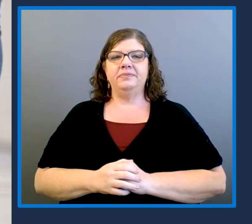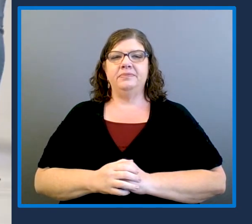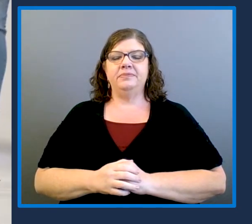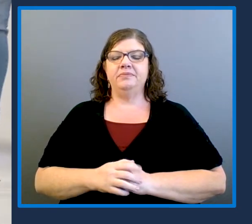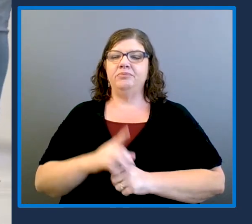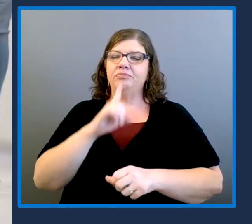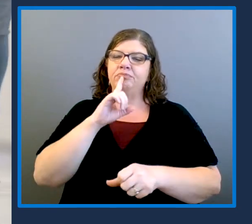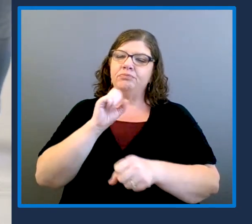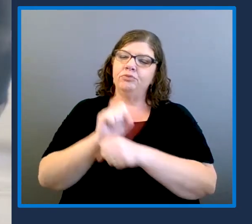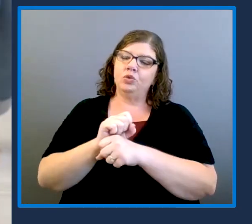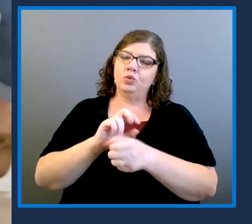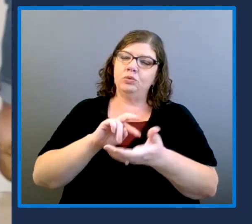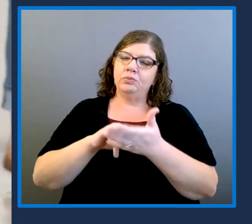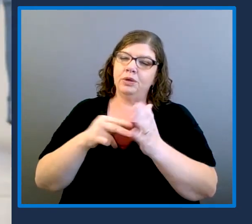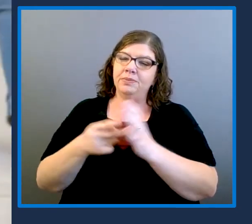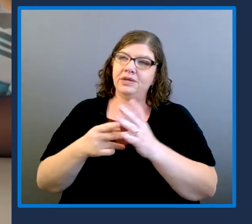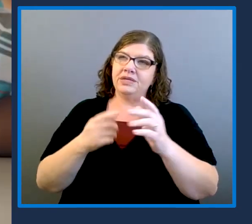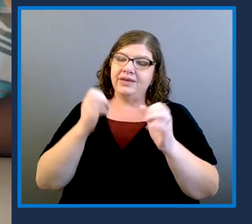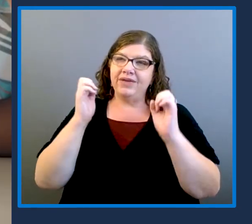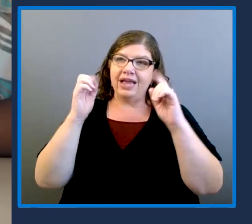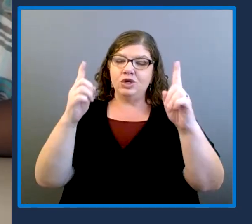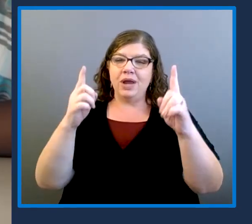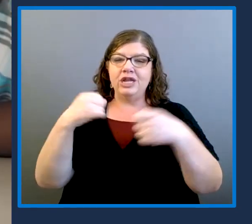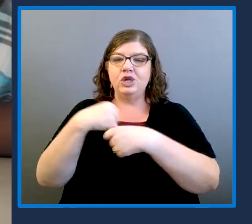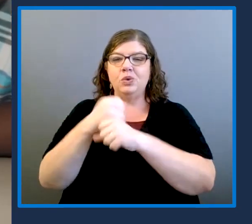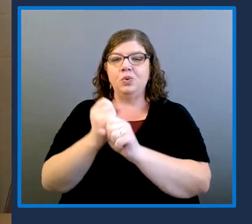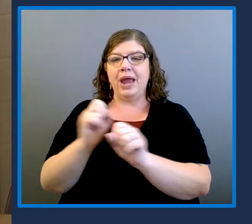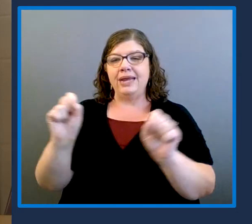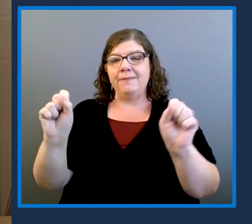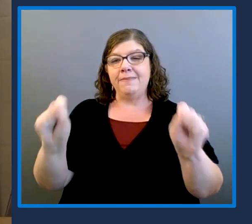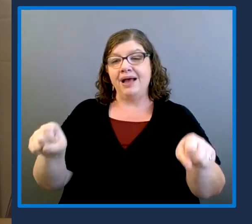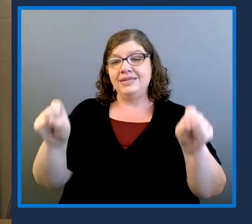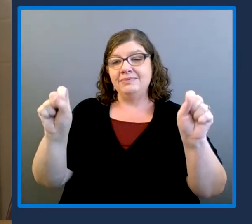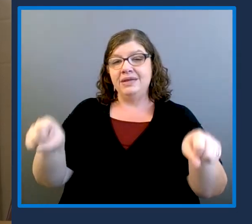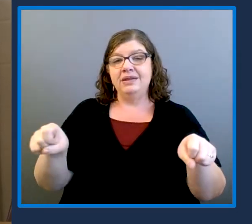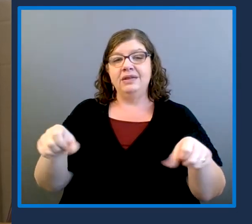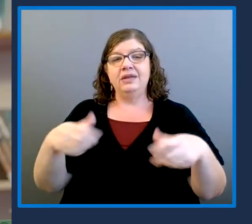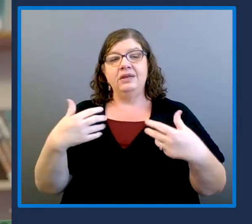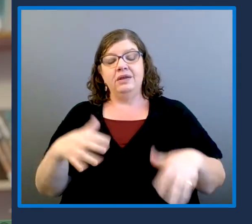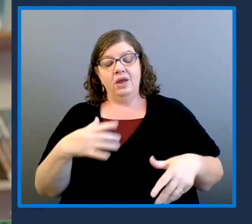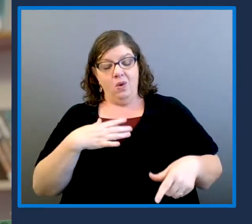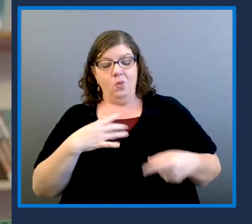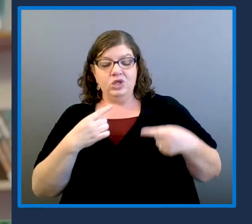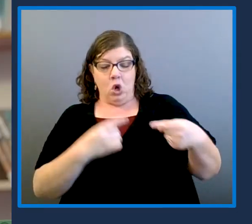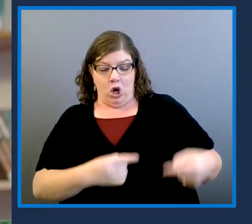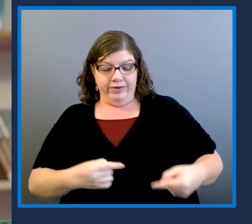the true purpose of education is to create possibility it was a little hard for me